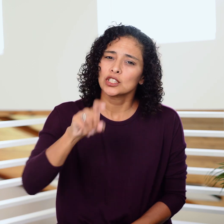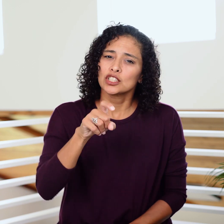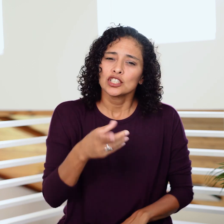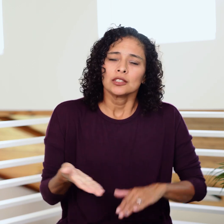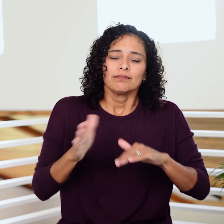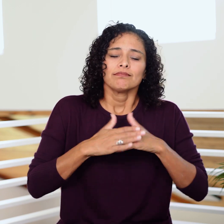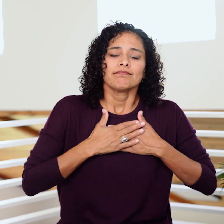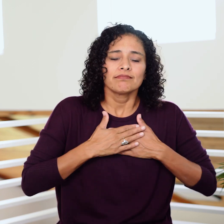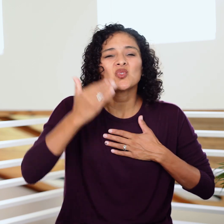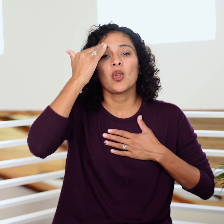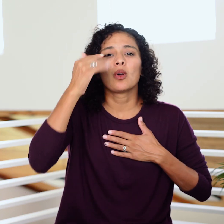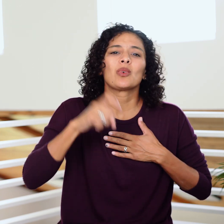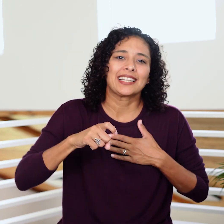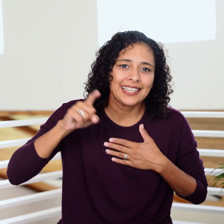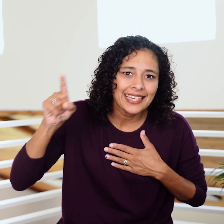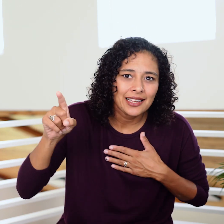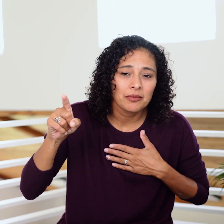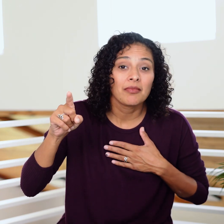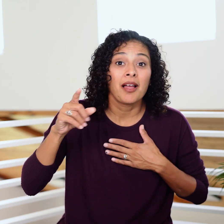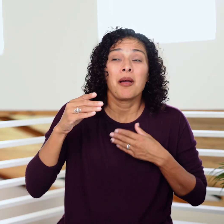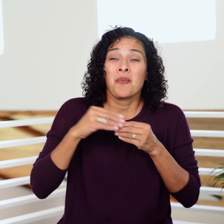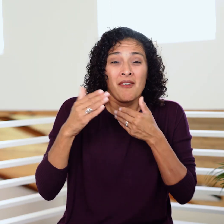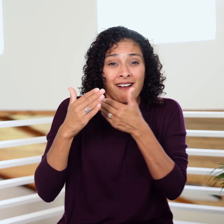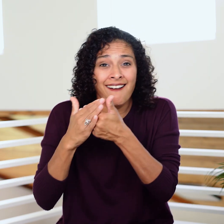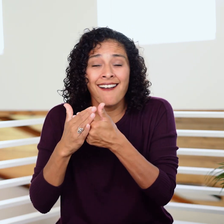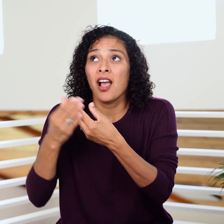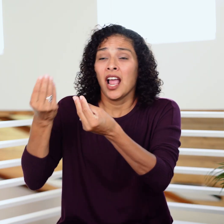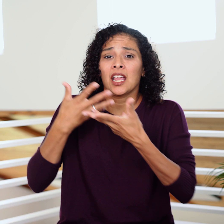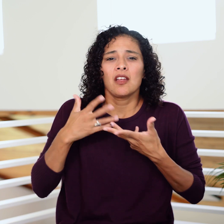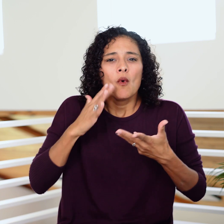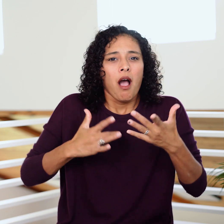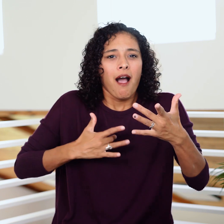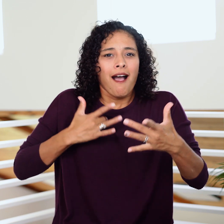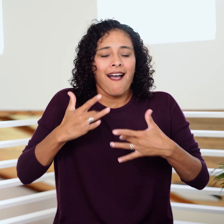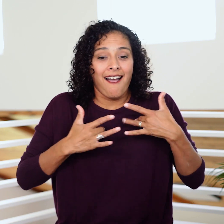The more we’re aware of our need for Him, the more we’ll delight in His nearness and provision,